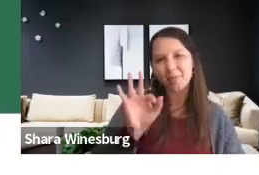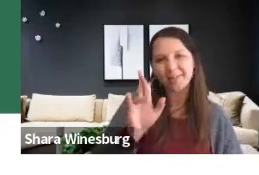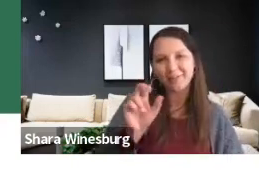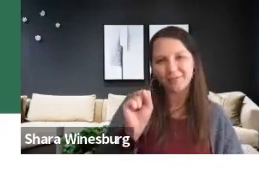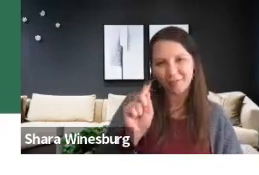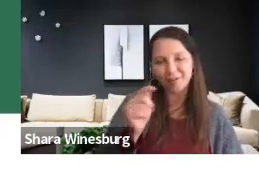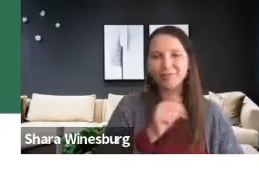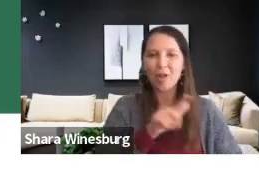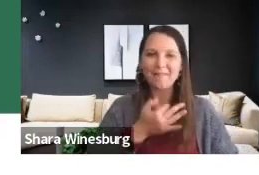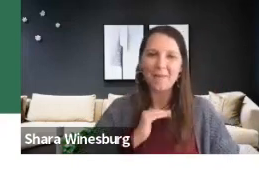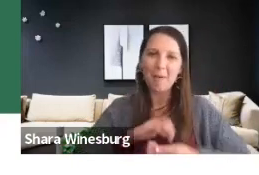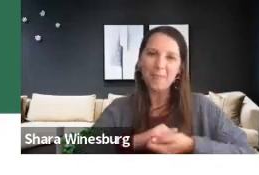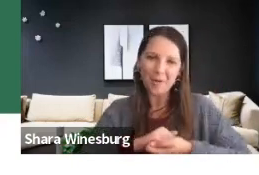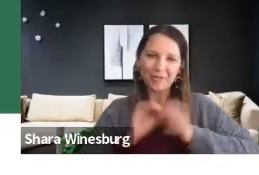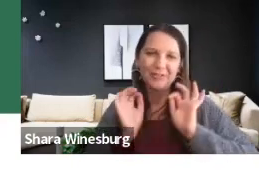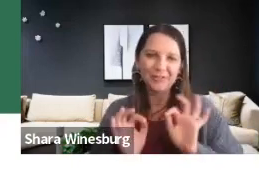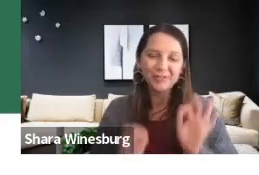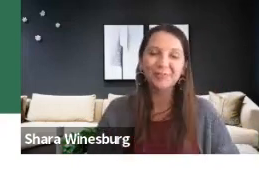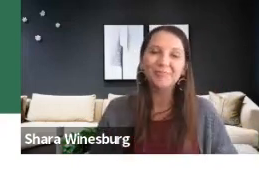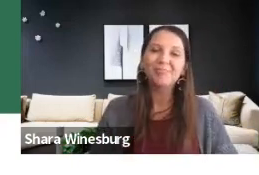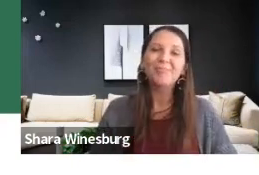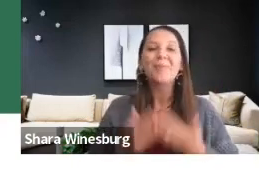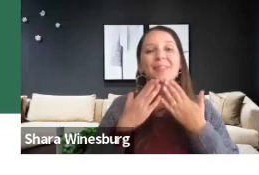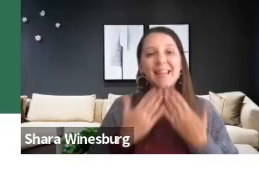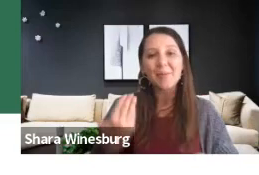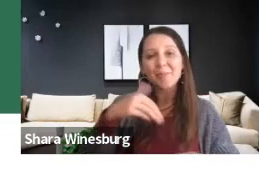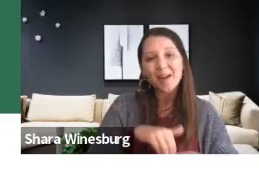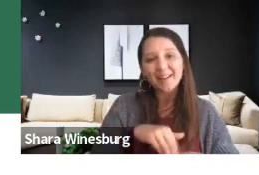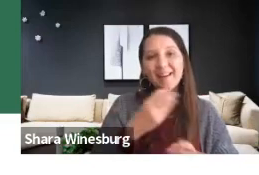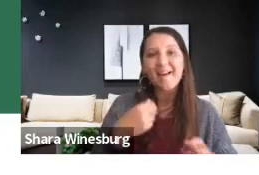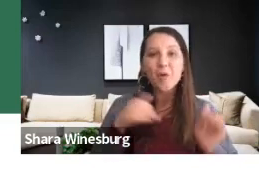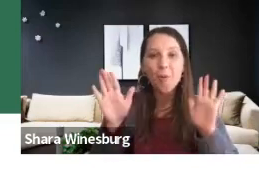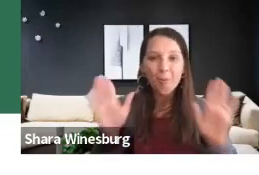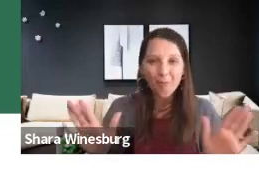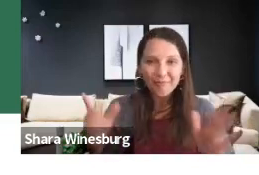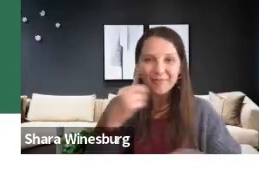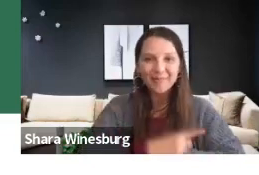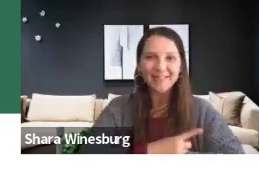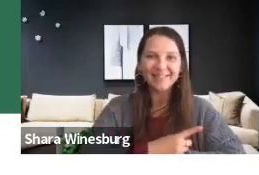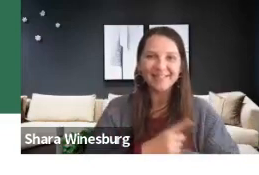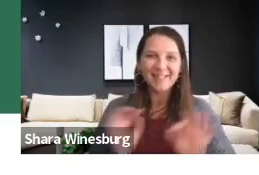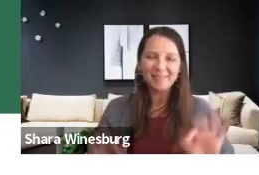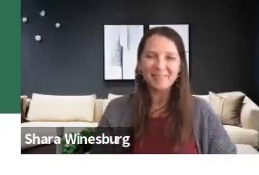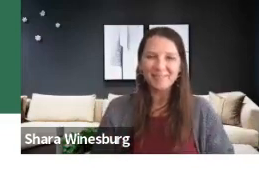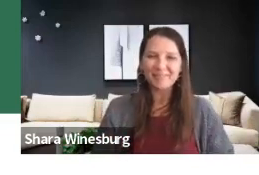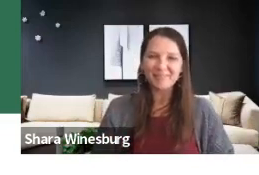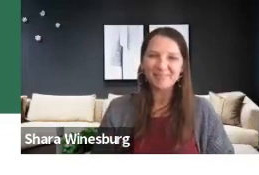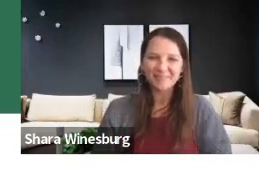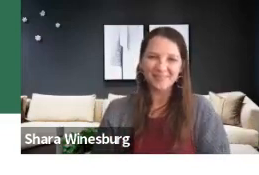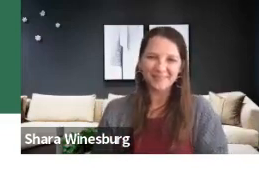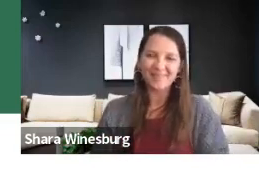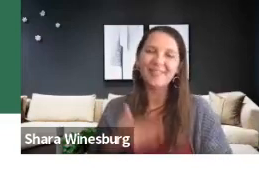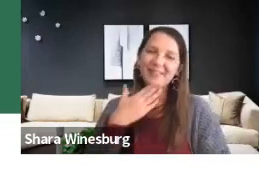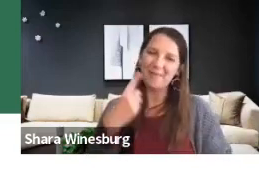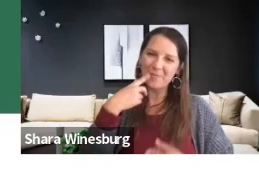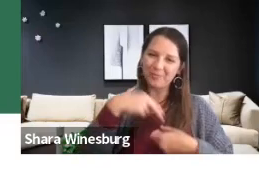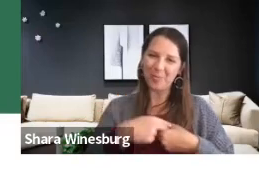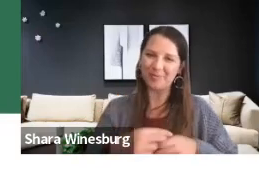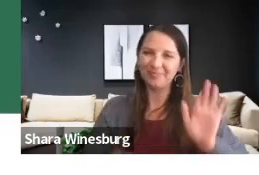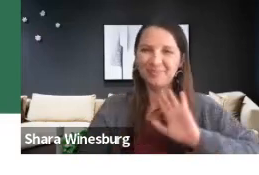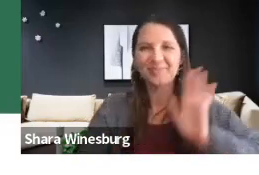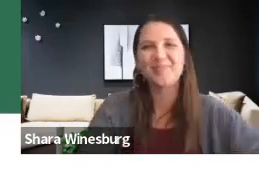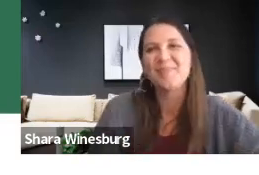State of Nevada (ADSD) and Language First for making this possible. Thank you again, have a wonderful day.